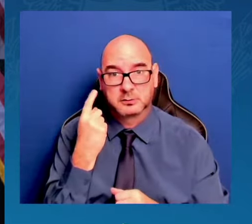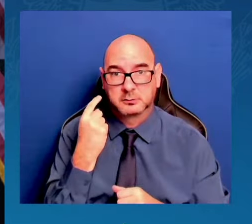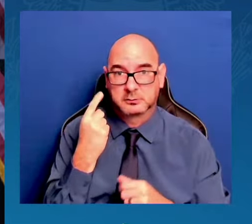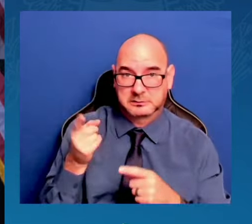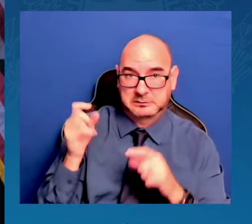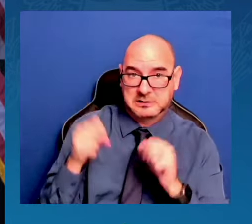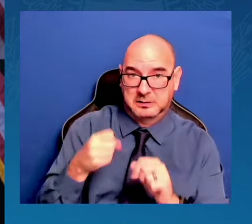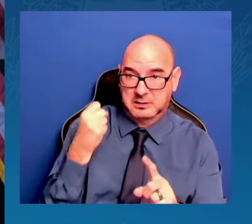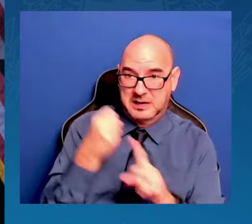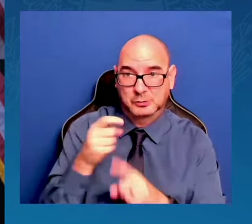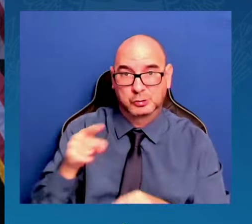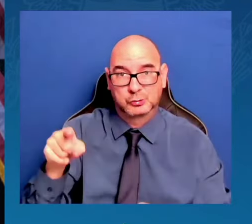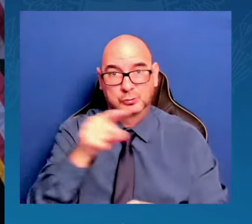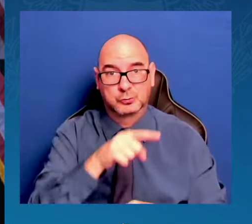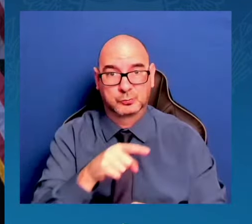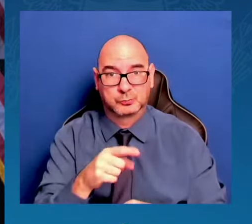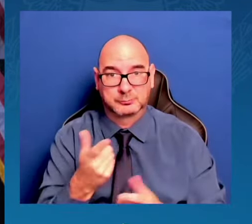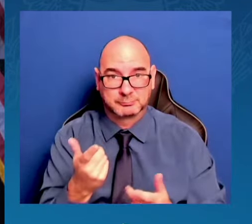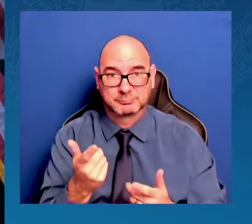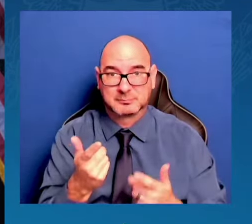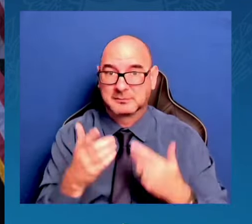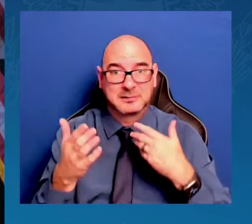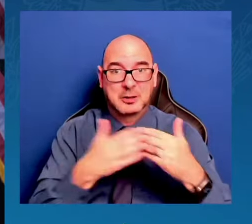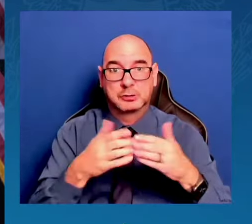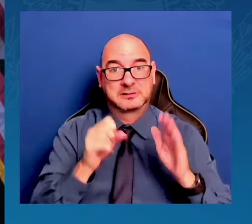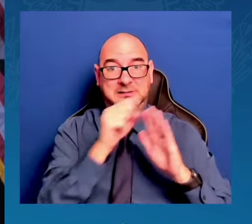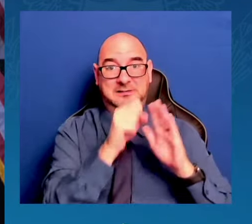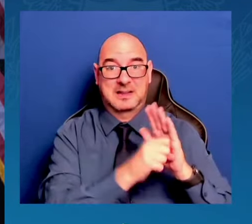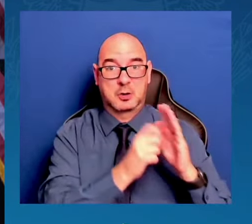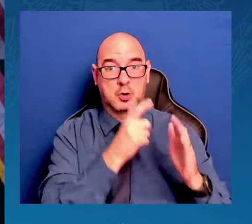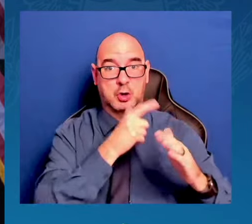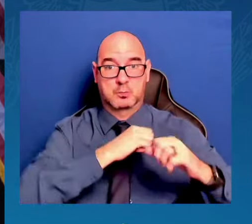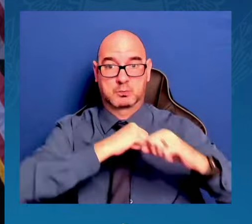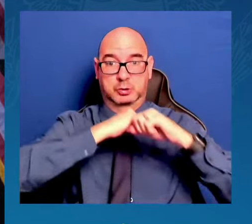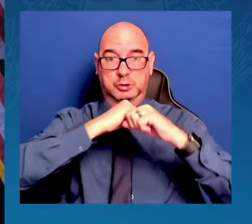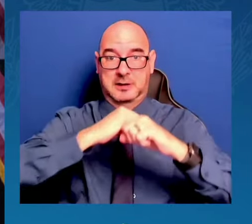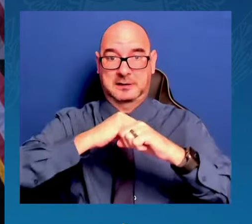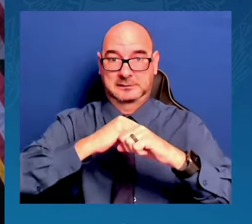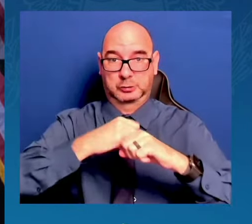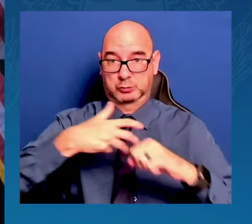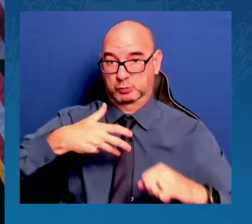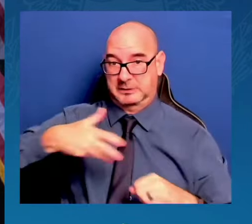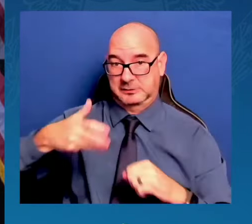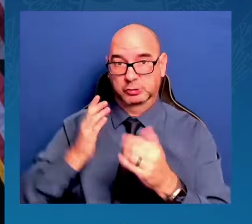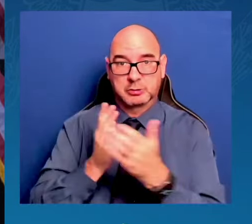even in states that protect reproductive rights like New Jersey, Illinois, Oregon.